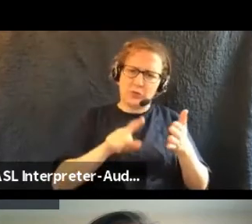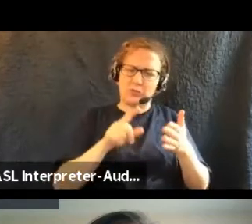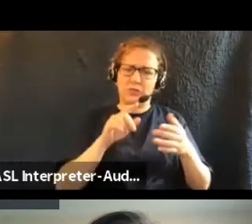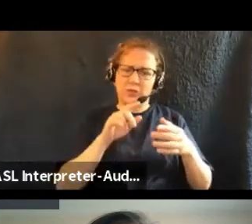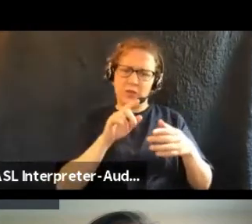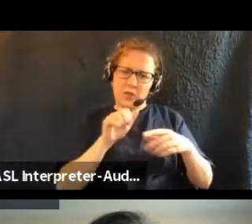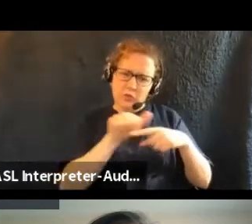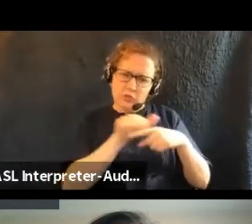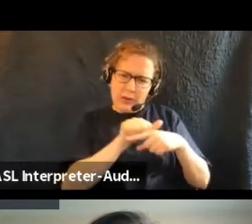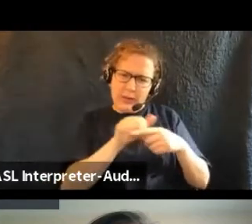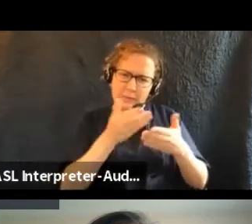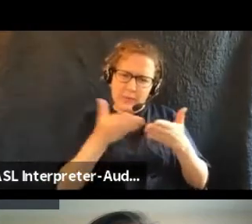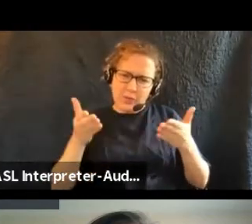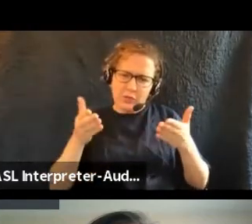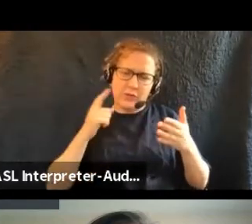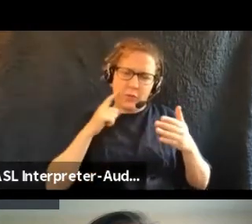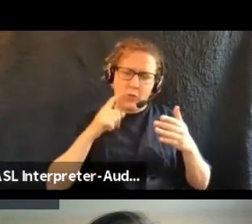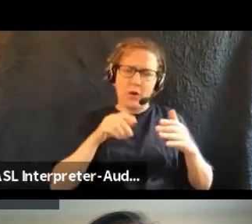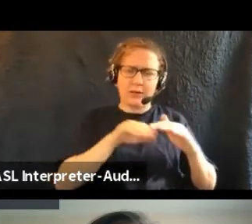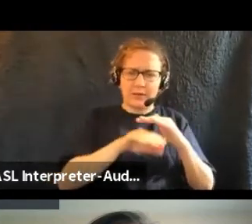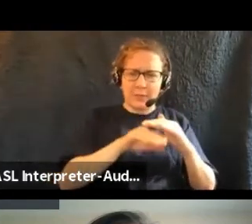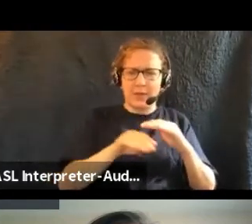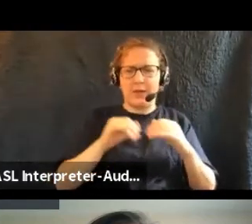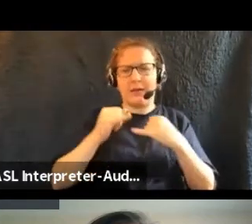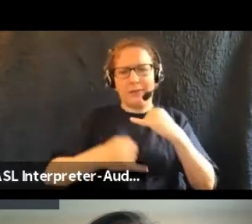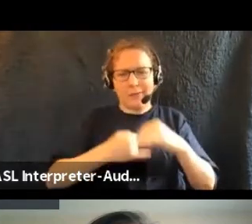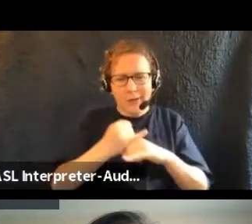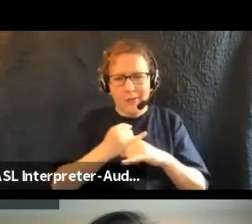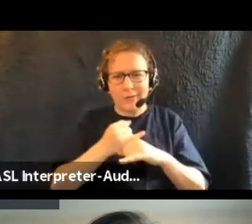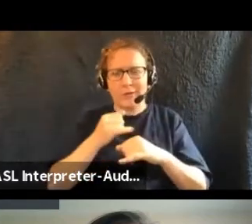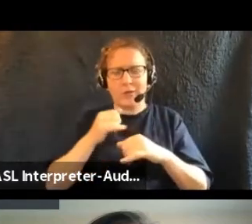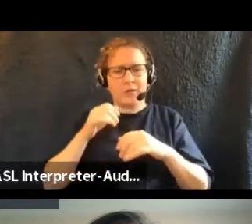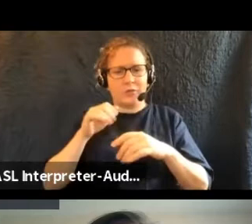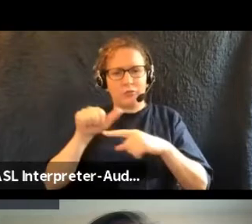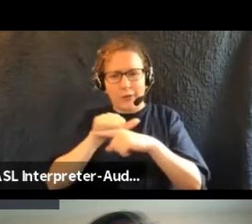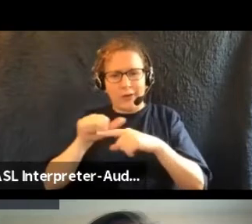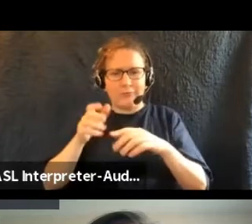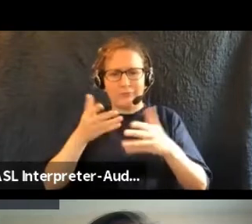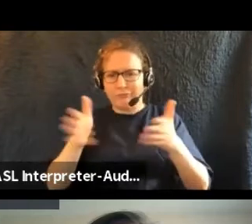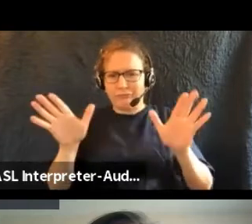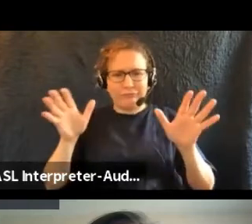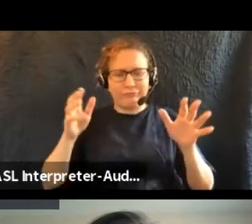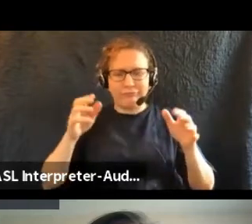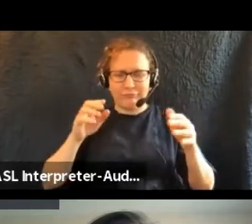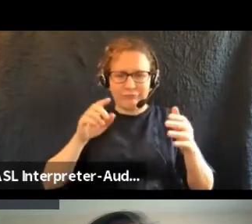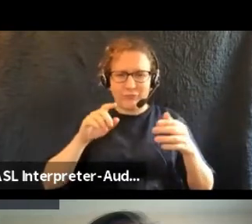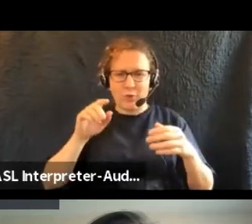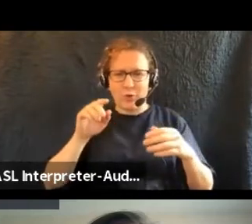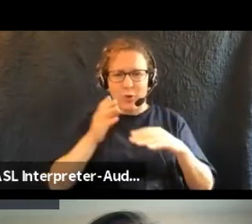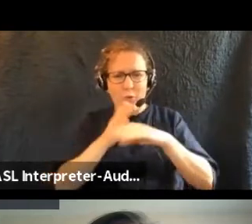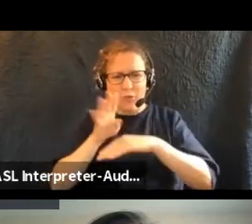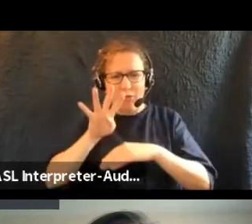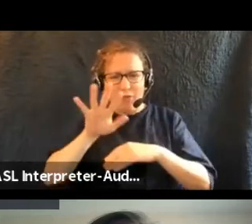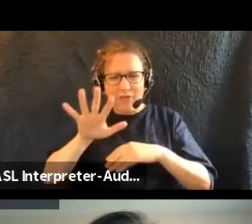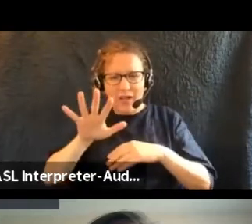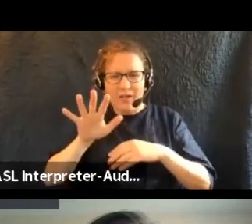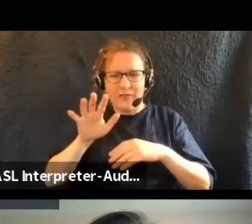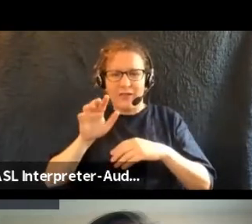issues for over 45 international DPOs or Disabled People's Organizations, and also virtually